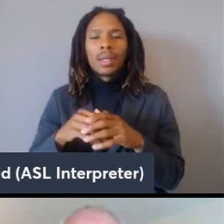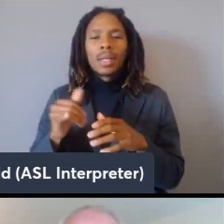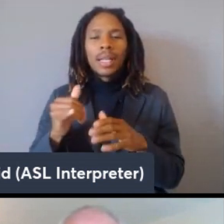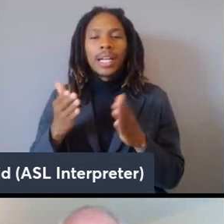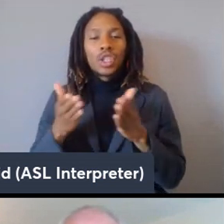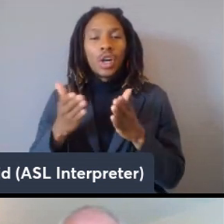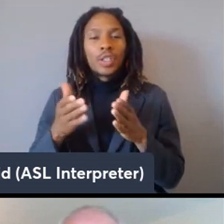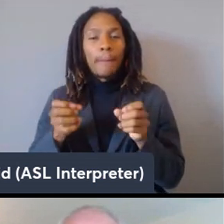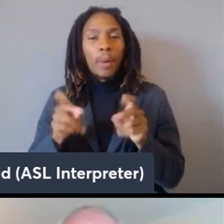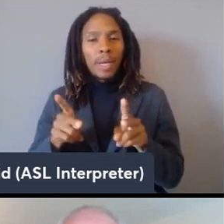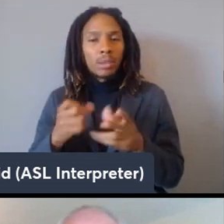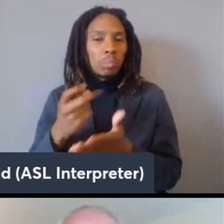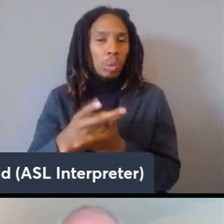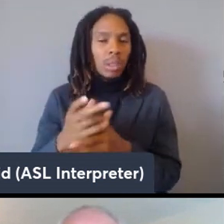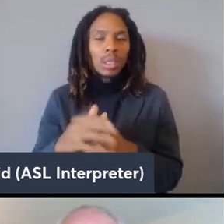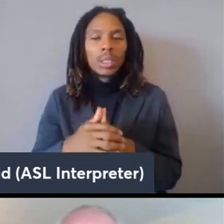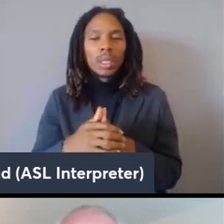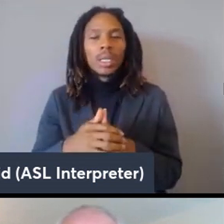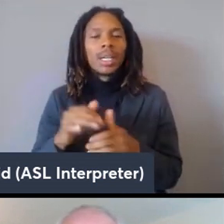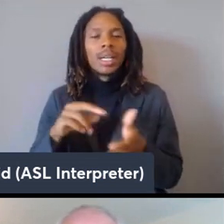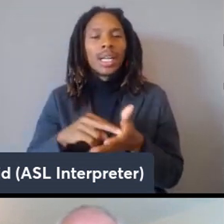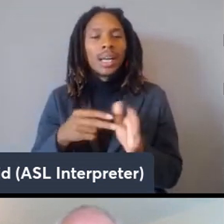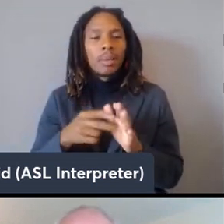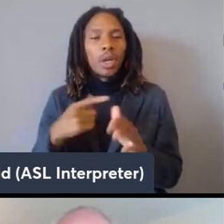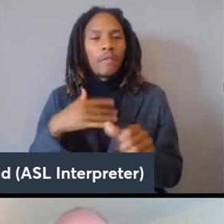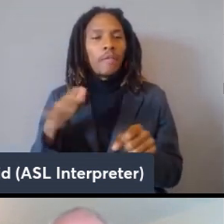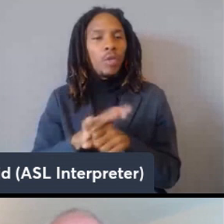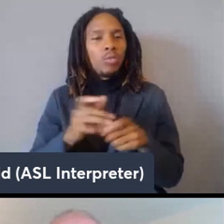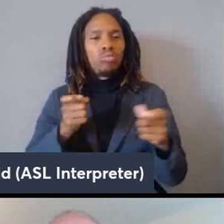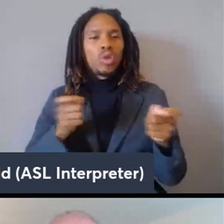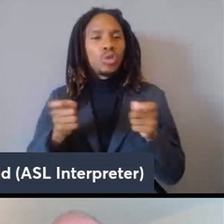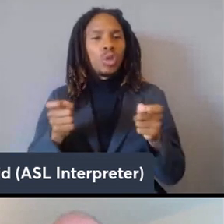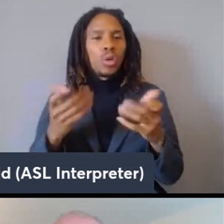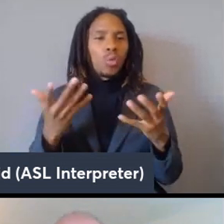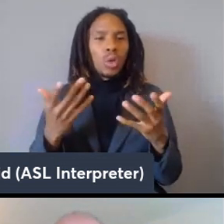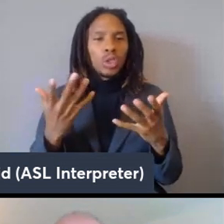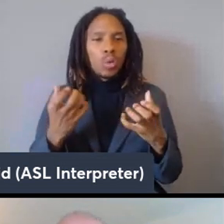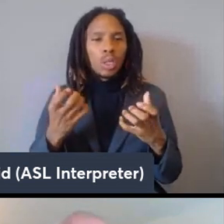so that means you have full control for what you want to deploy to.